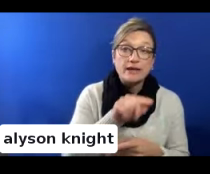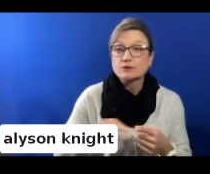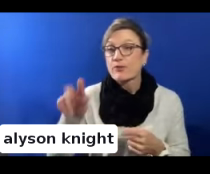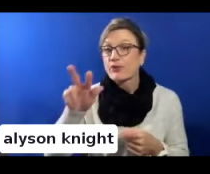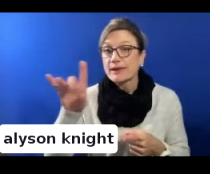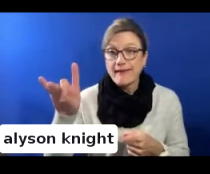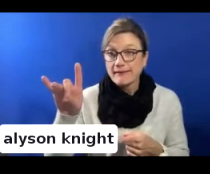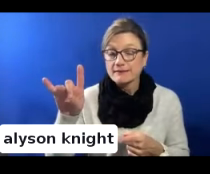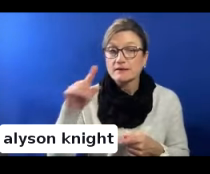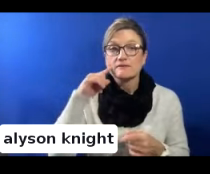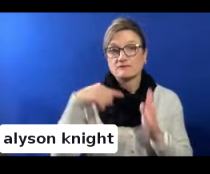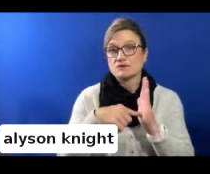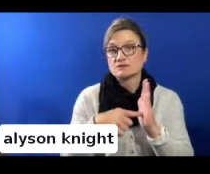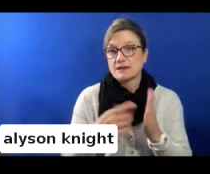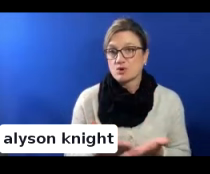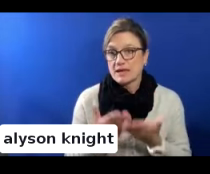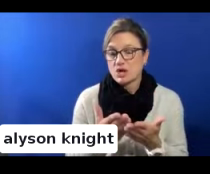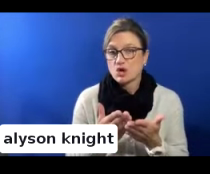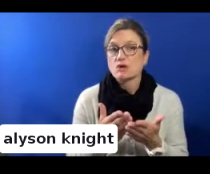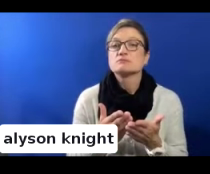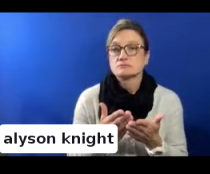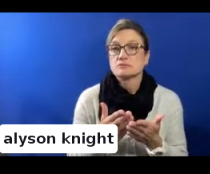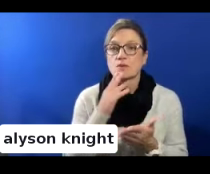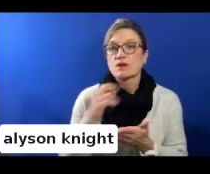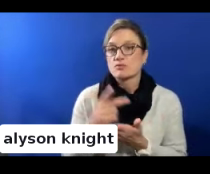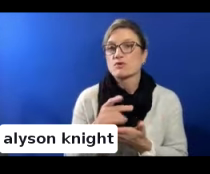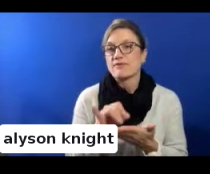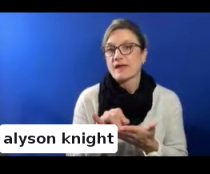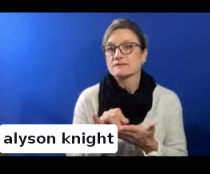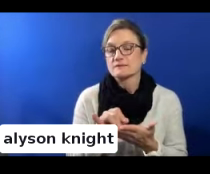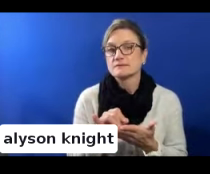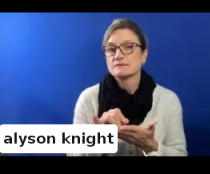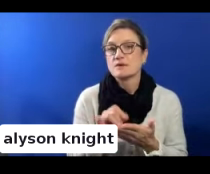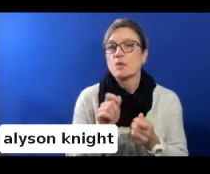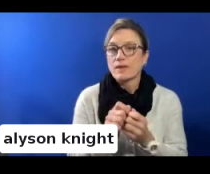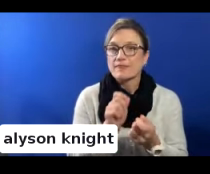In this case, we would authorize a no cost extension, along with the revision approval.